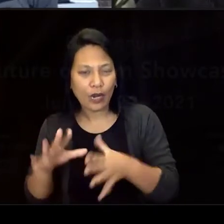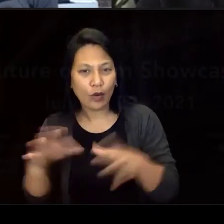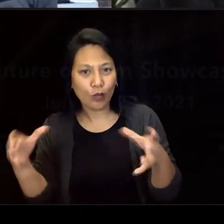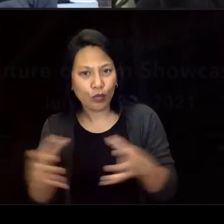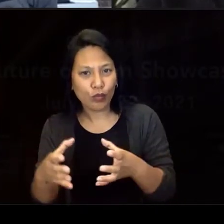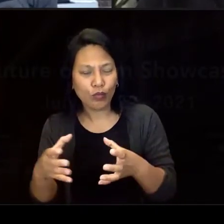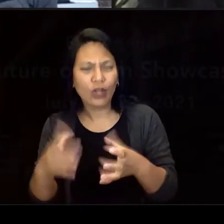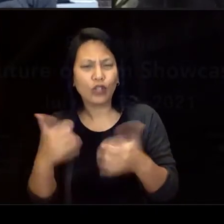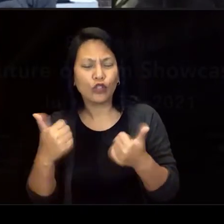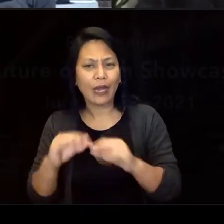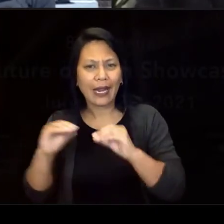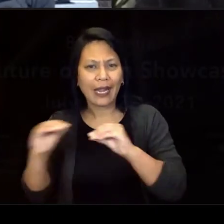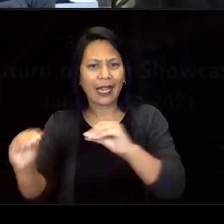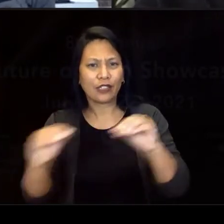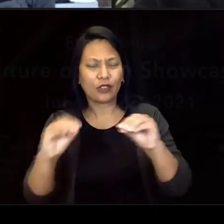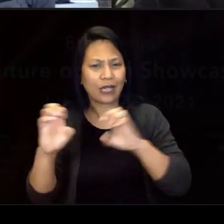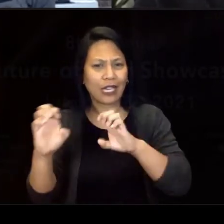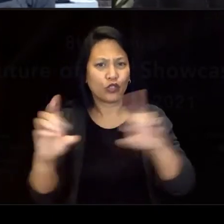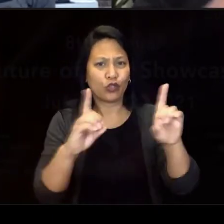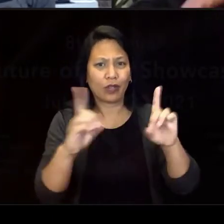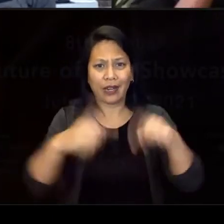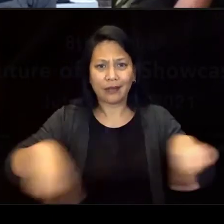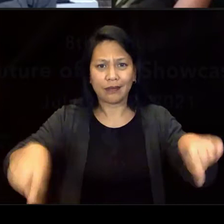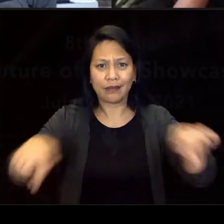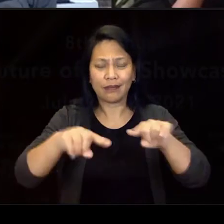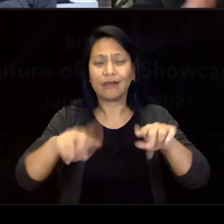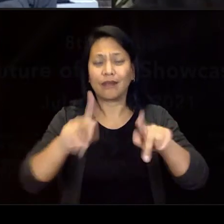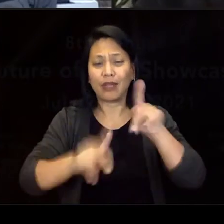And it's definitely on our plate or on their plate as well.